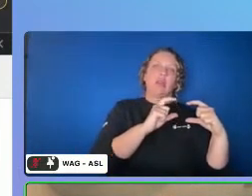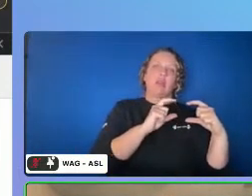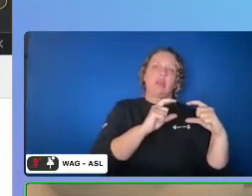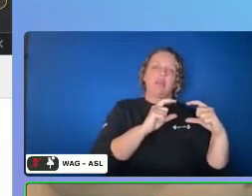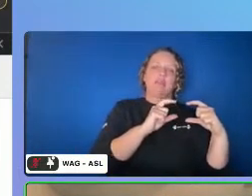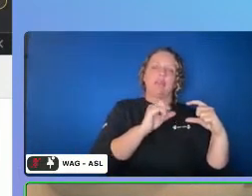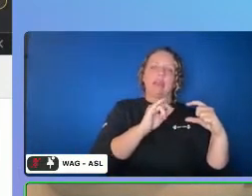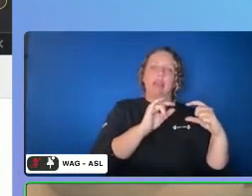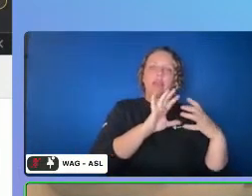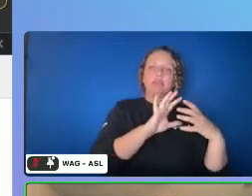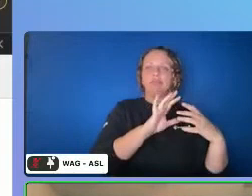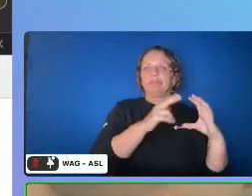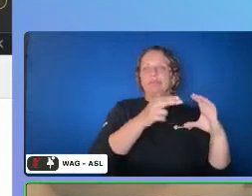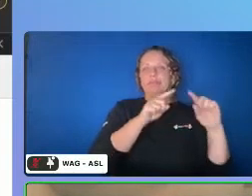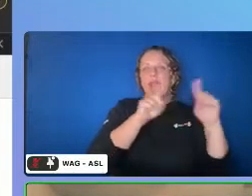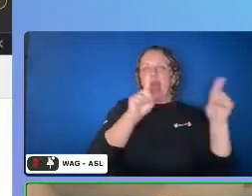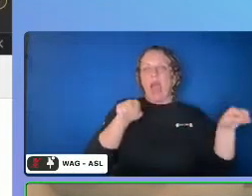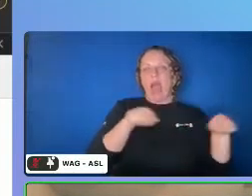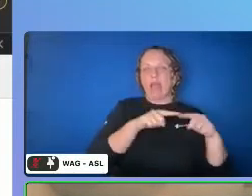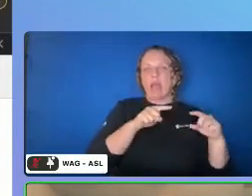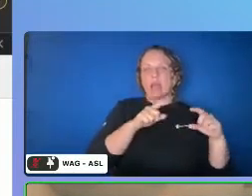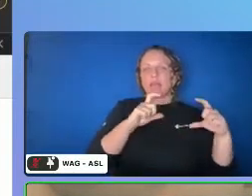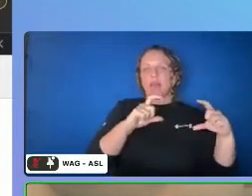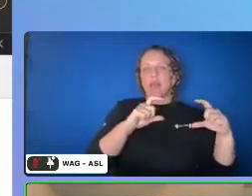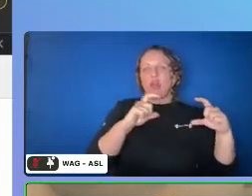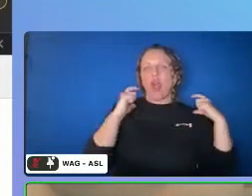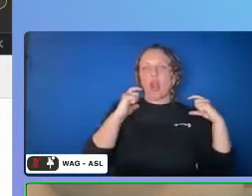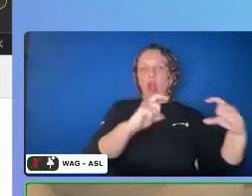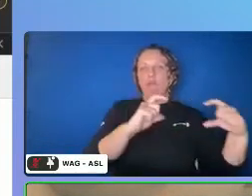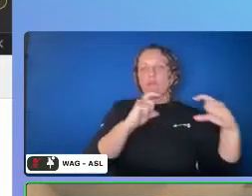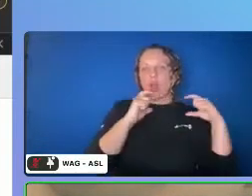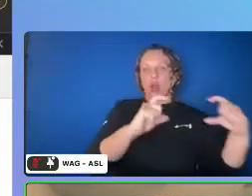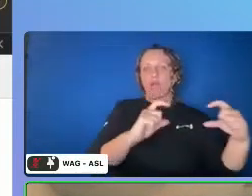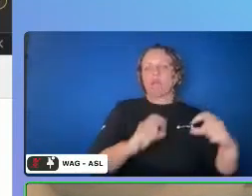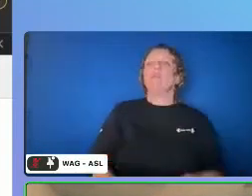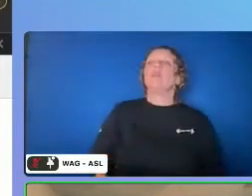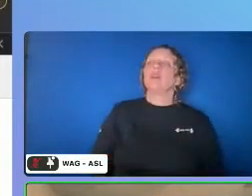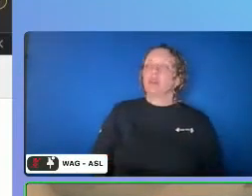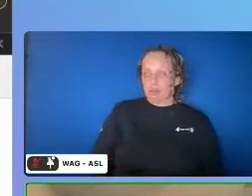And in this case this is a data cell and there's no warning anymore that says this doesn't look to be a data cell.